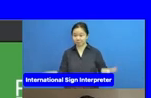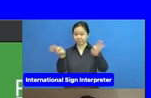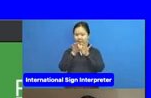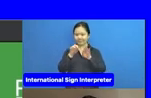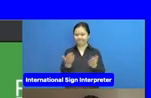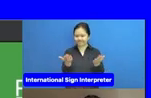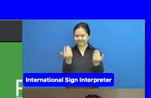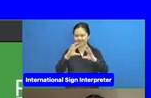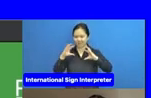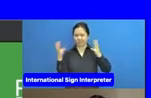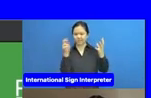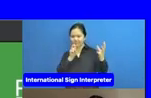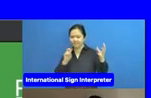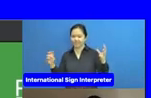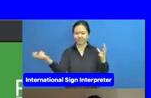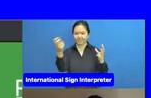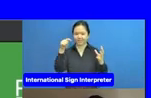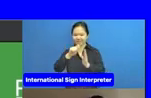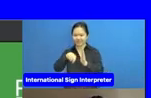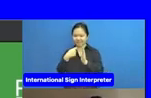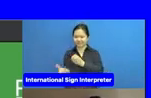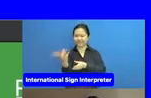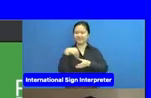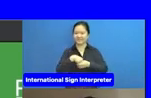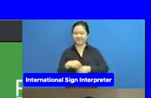and reimagine international touring with us.